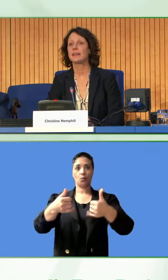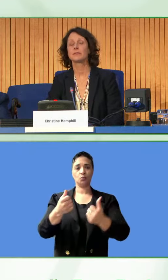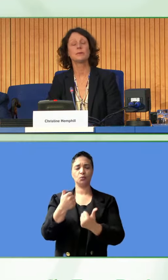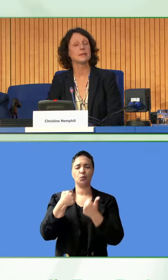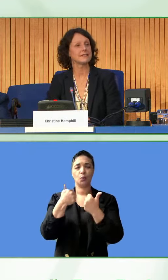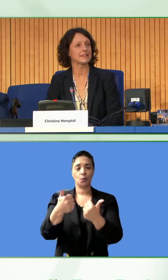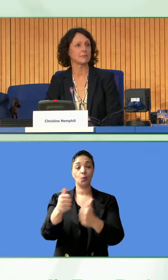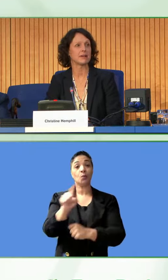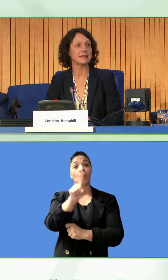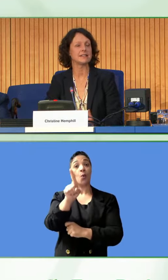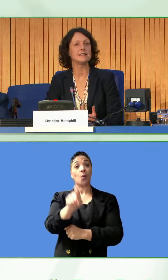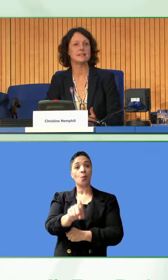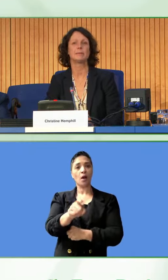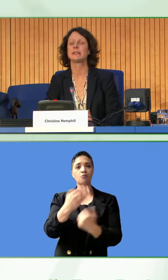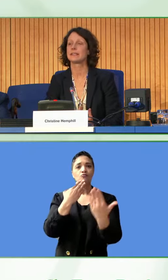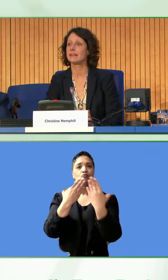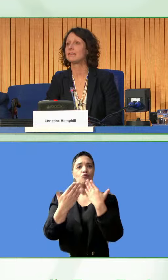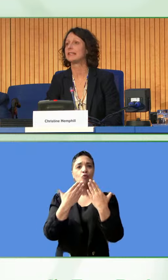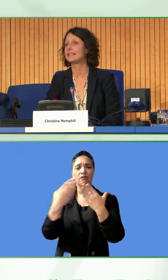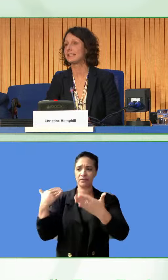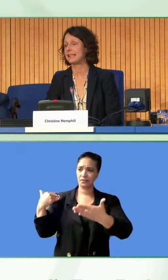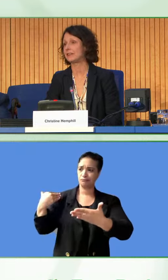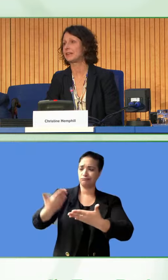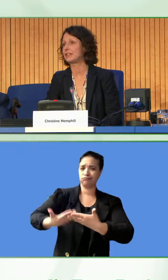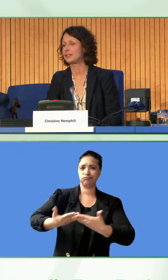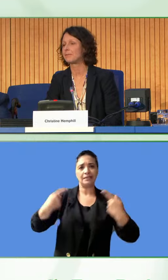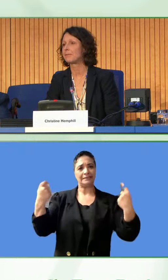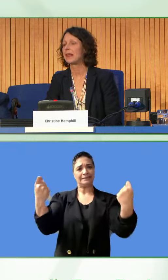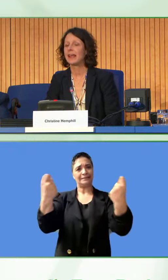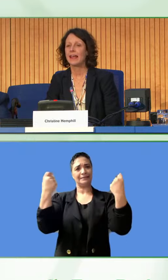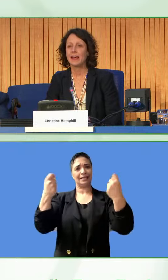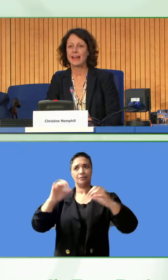has always celebrated disability-oriented innovation.